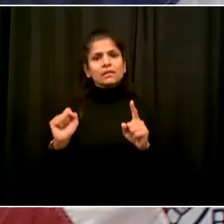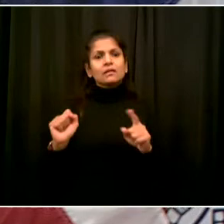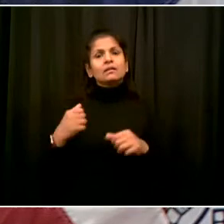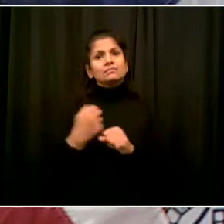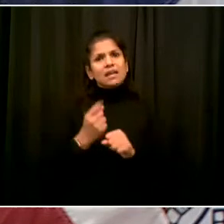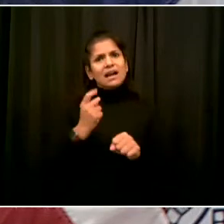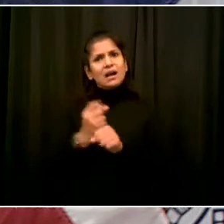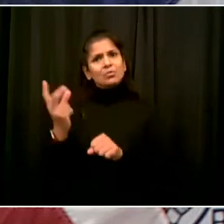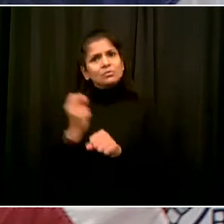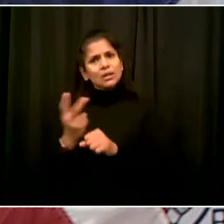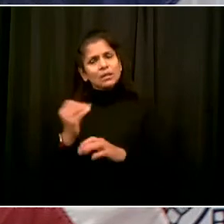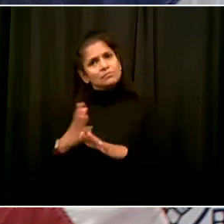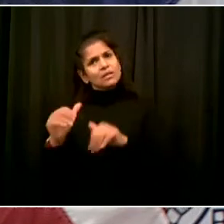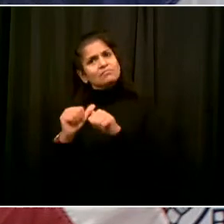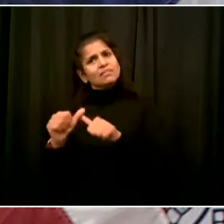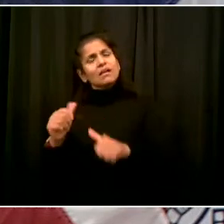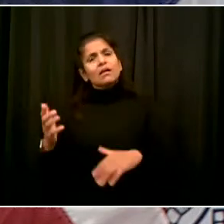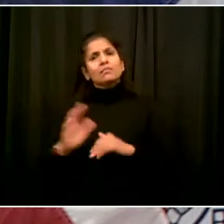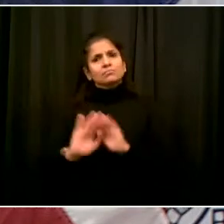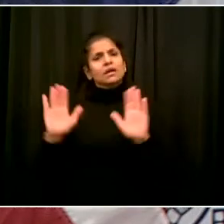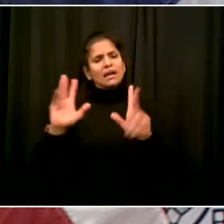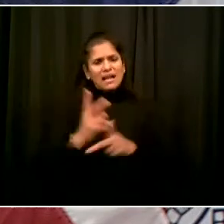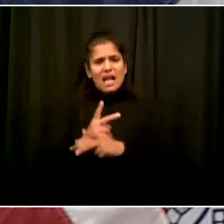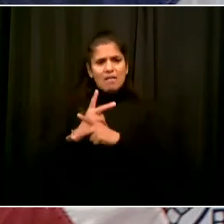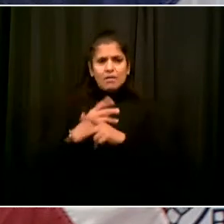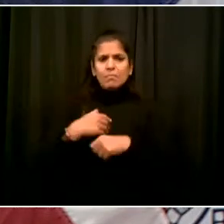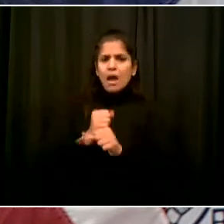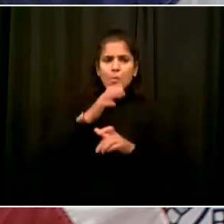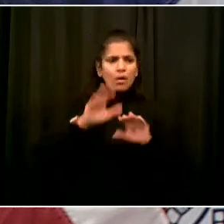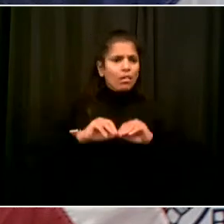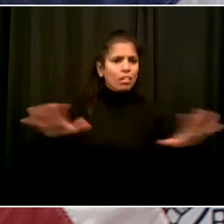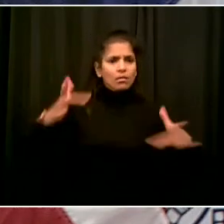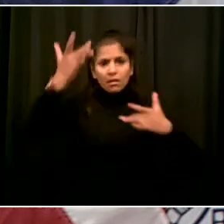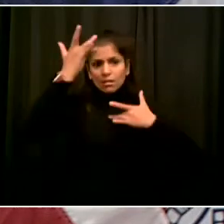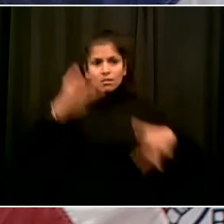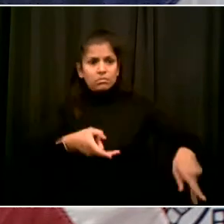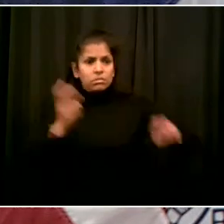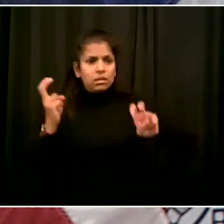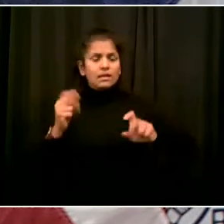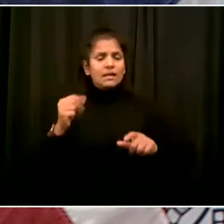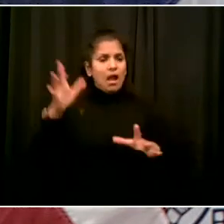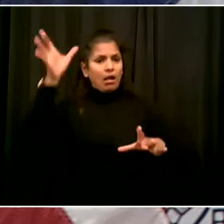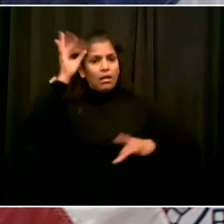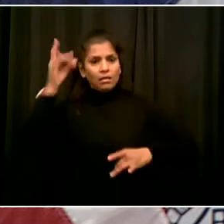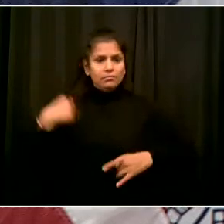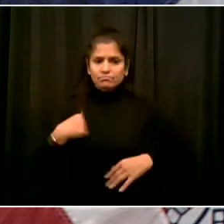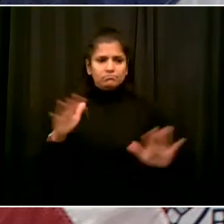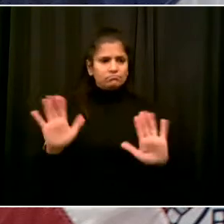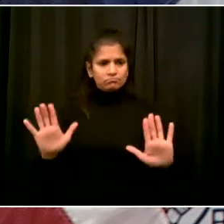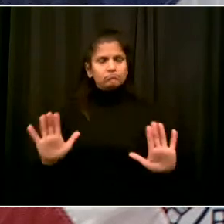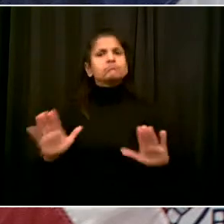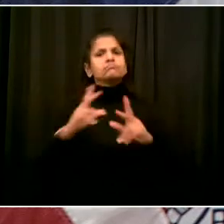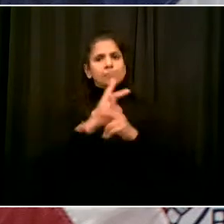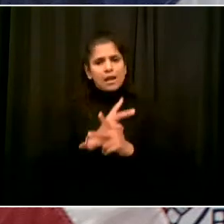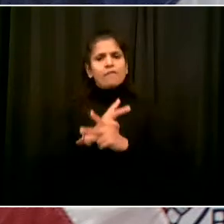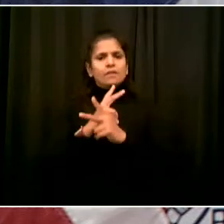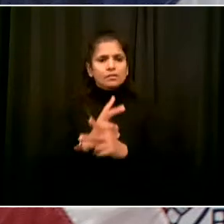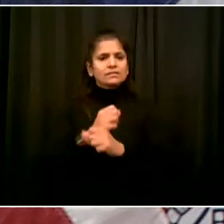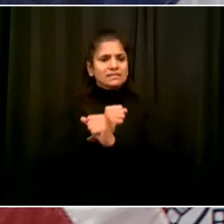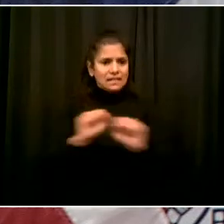SAFF AENDND THEY'RE ALIVE FOR NEXT YEAR WHEN WE GET TO CELEBRATE IN PERSON AGAIN. TODAY, WE'LL TALK